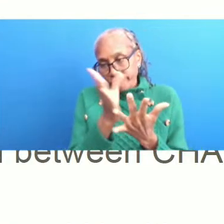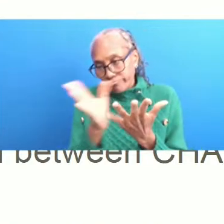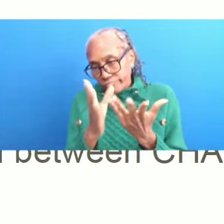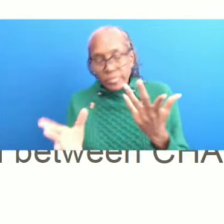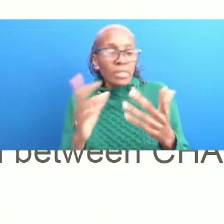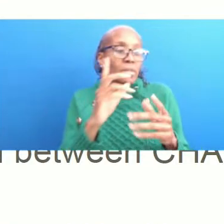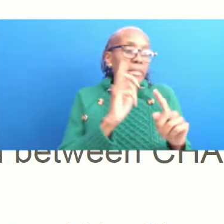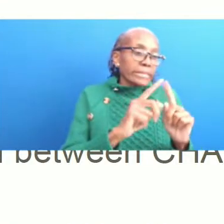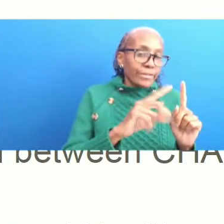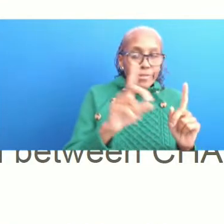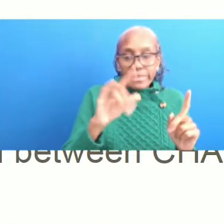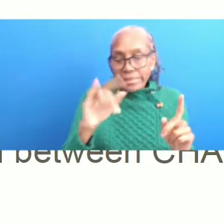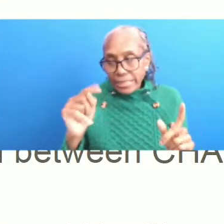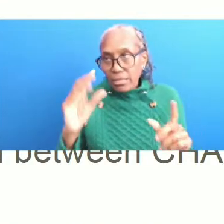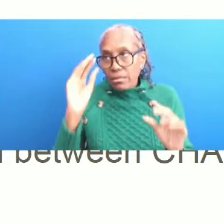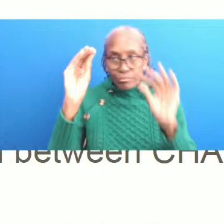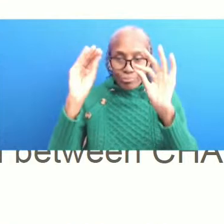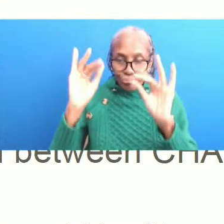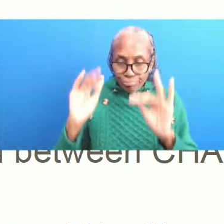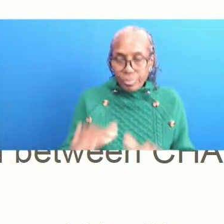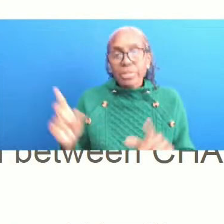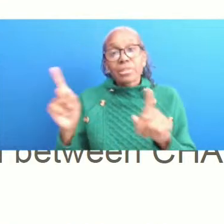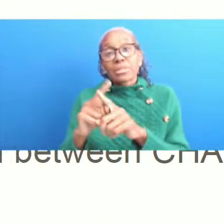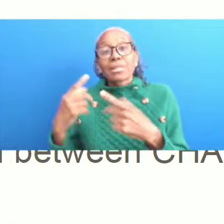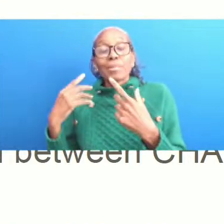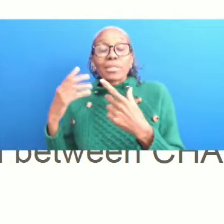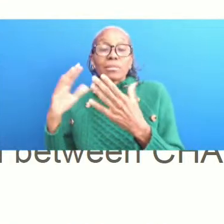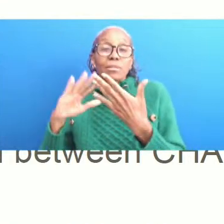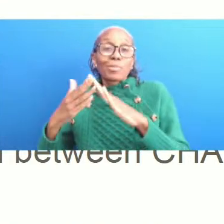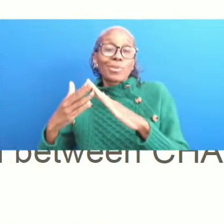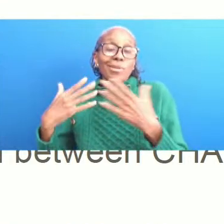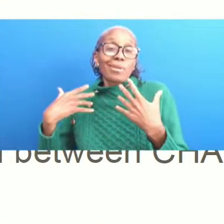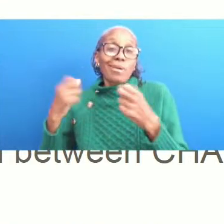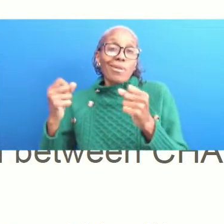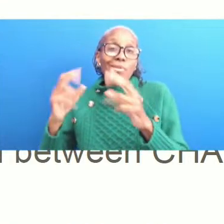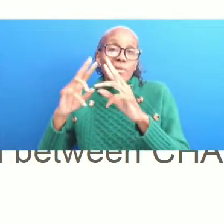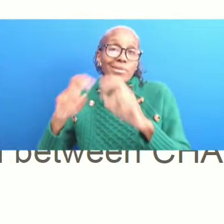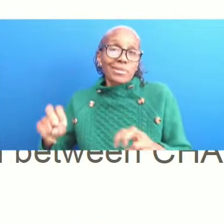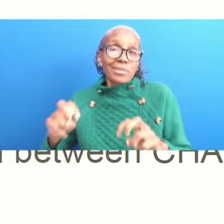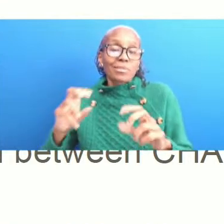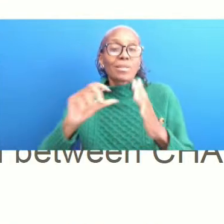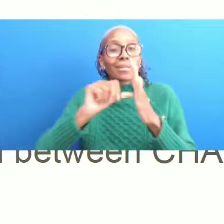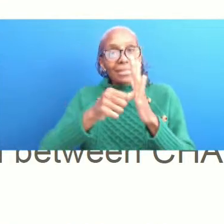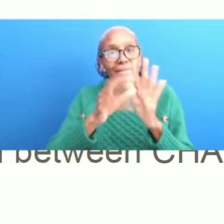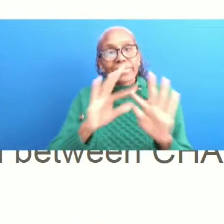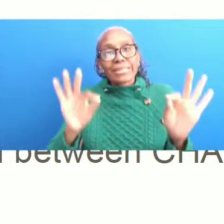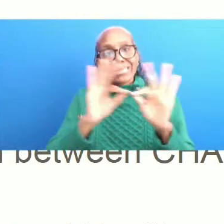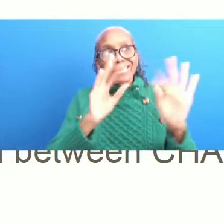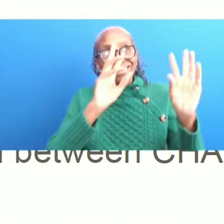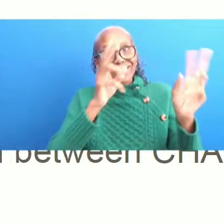DIFFERENT CROSS TABS AND LOTS OF DATA ARE IN THE REPORT SIMILAR TO OUR COMMUNITY HEALTH